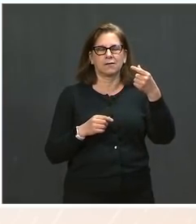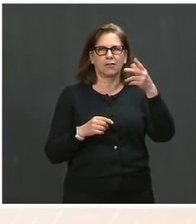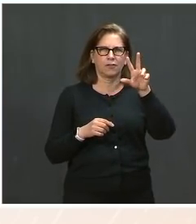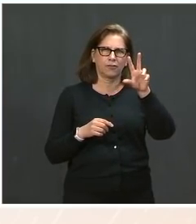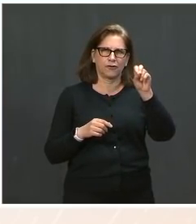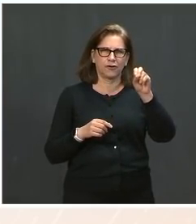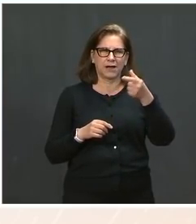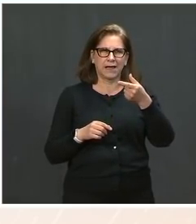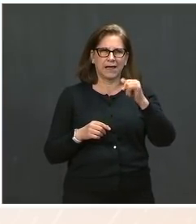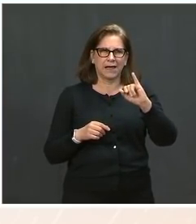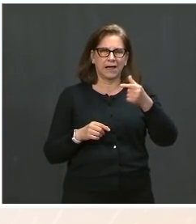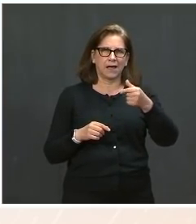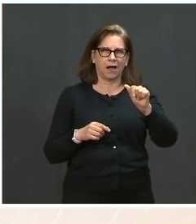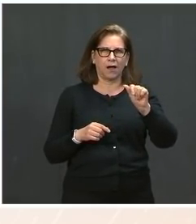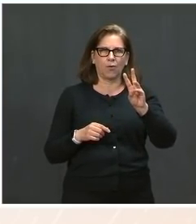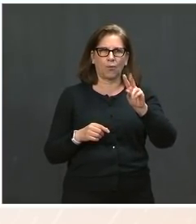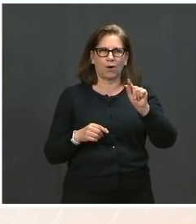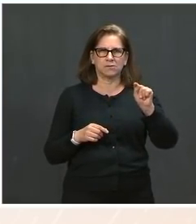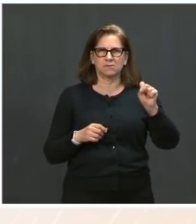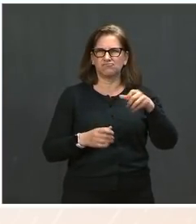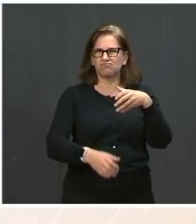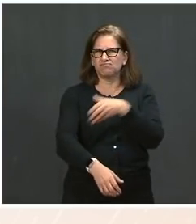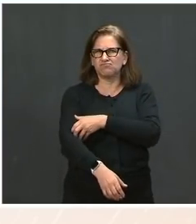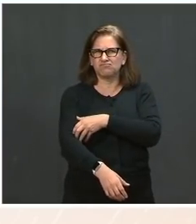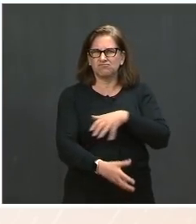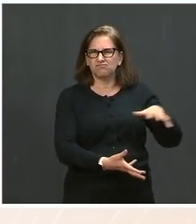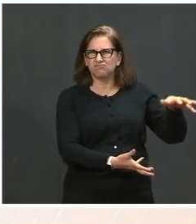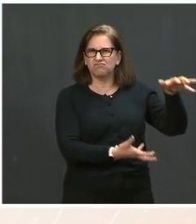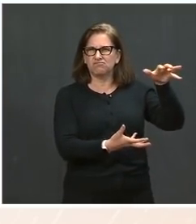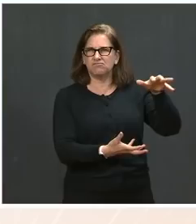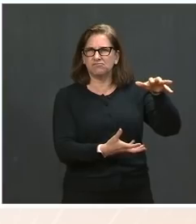Today we are announcing another two ser- --